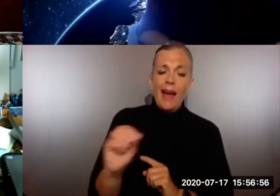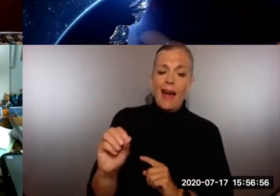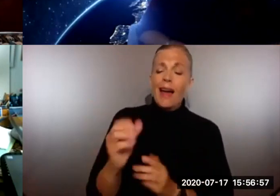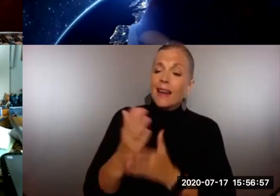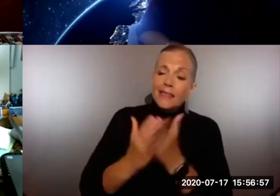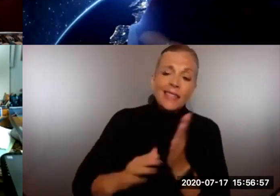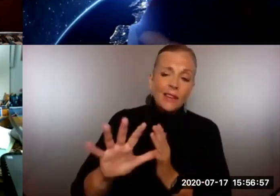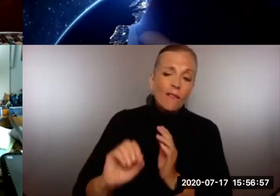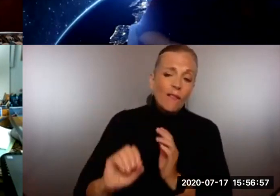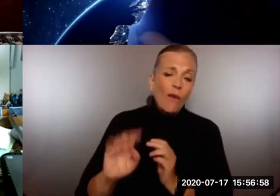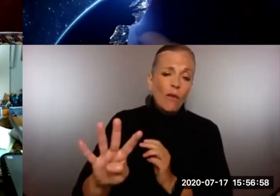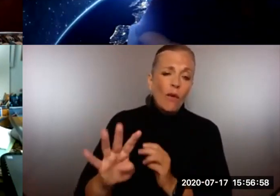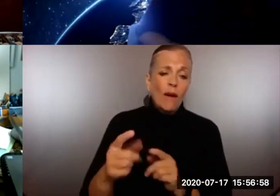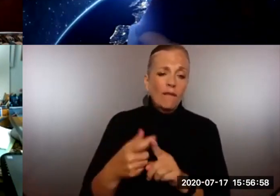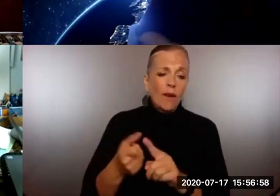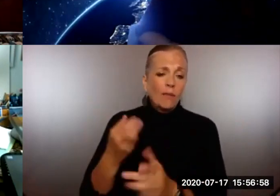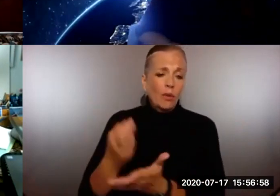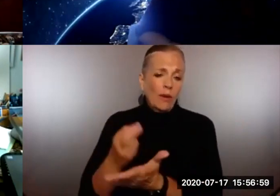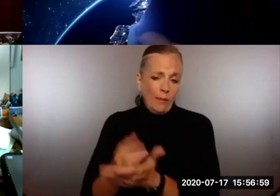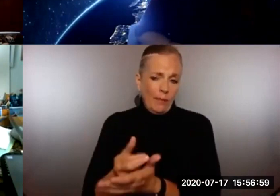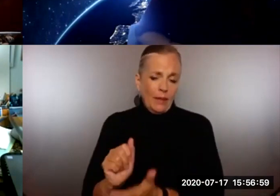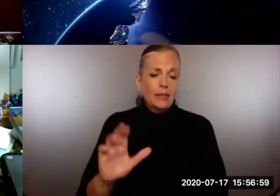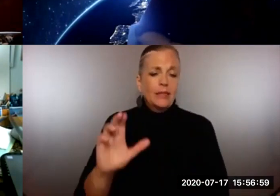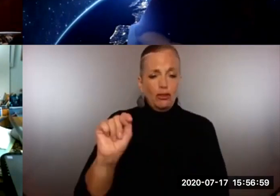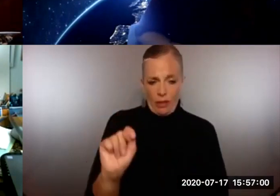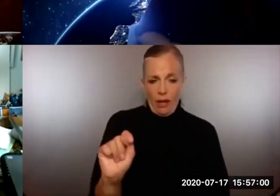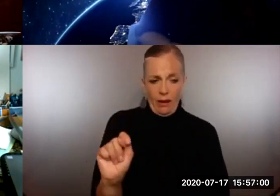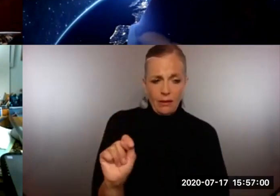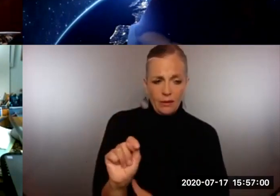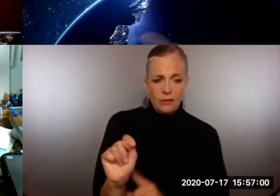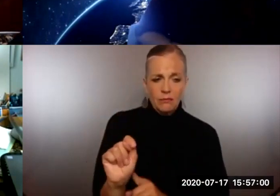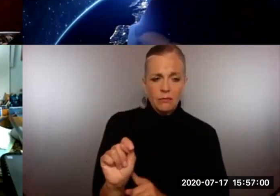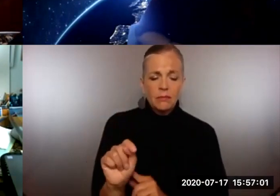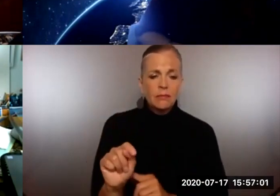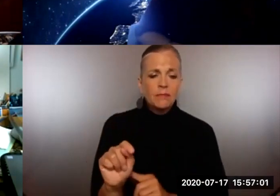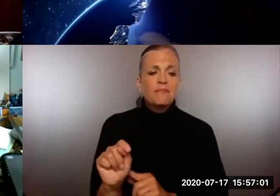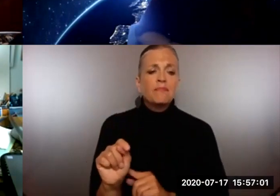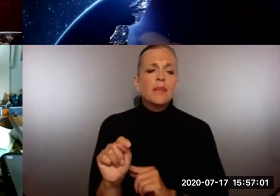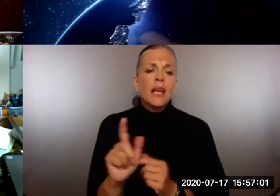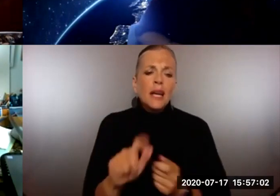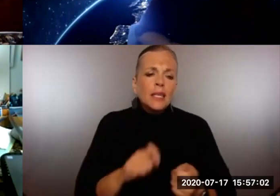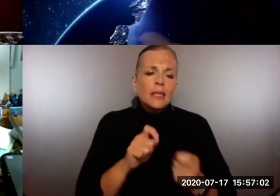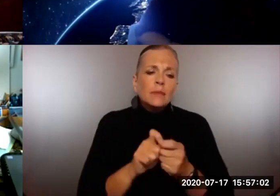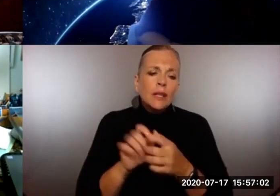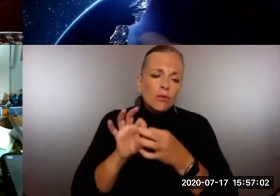504 of the Rehabilitation Act, specifically regarding